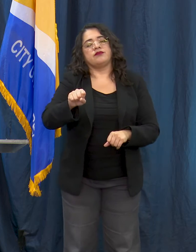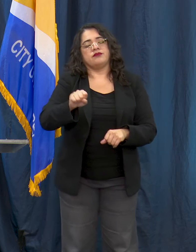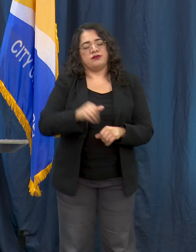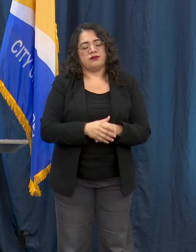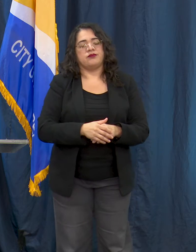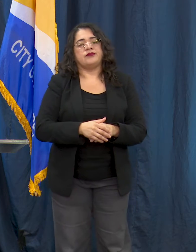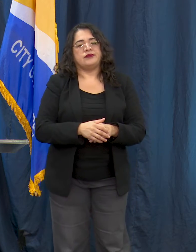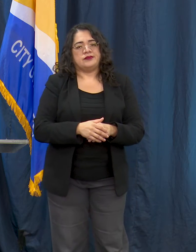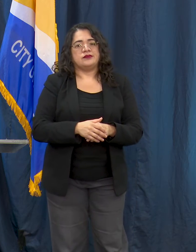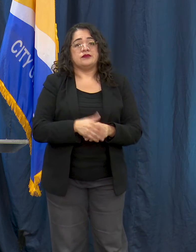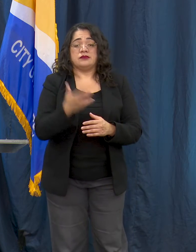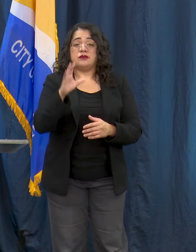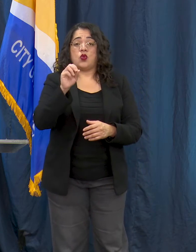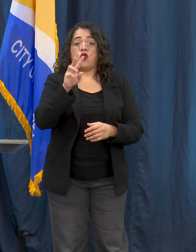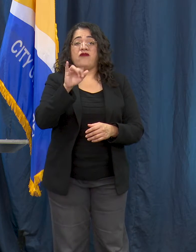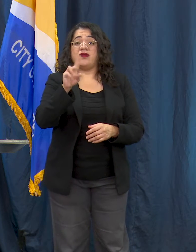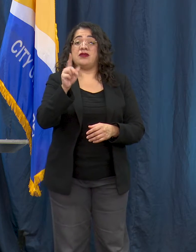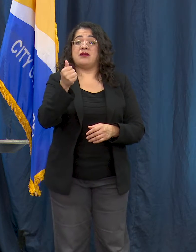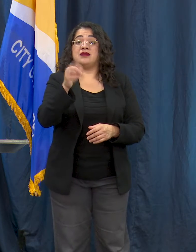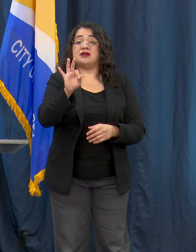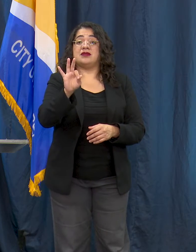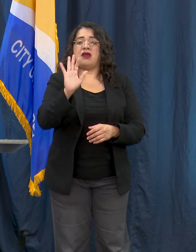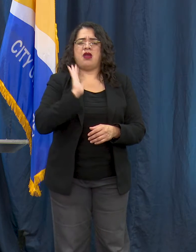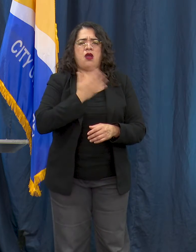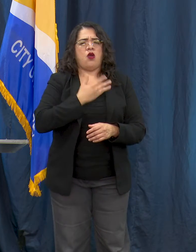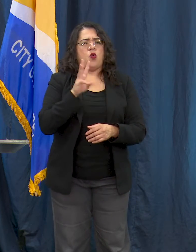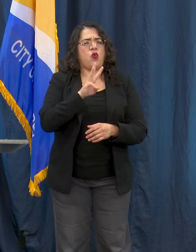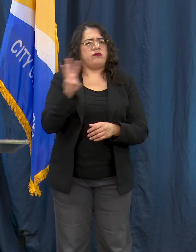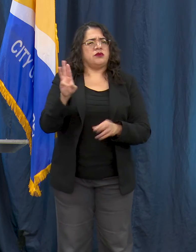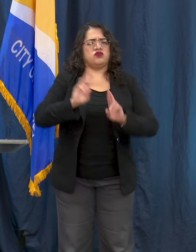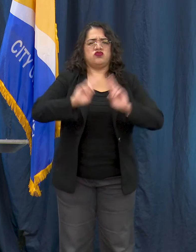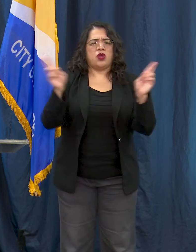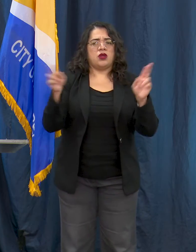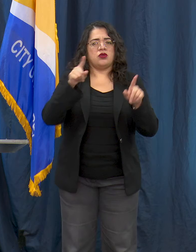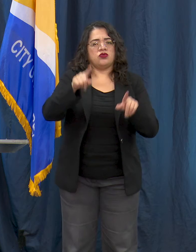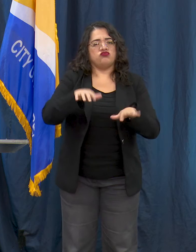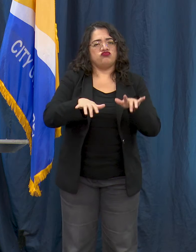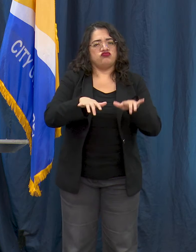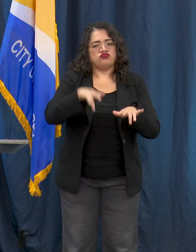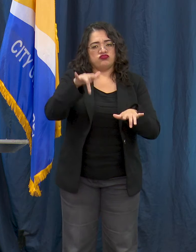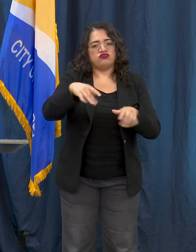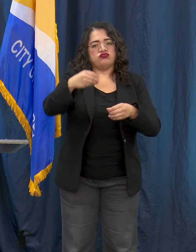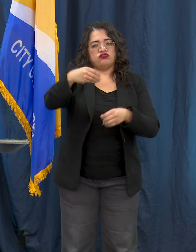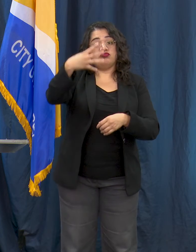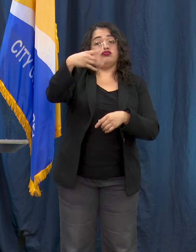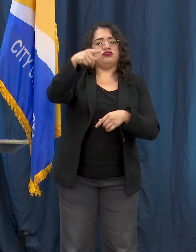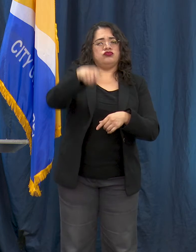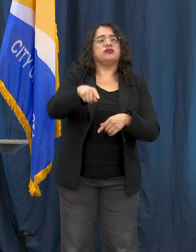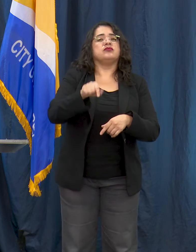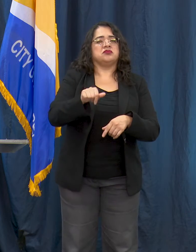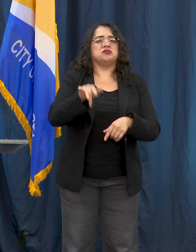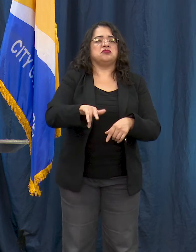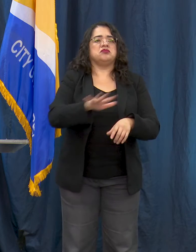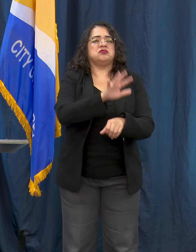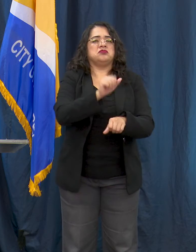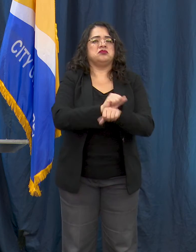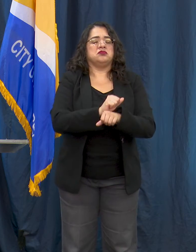you can get onto the COVID-19 website and make a an appointment in any of those sites. Great and there's a couple more